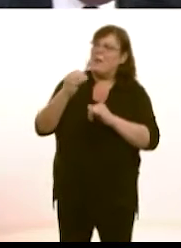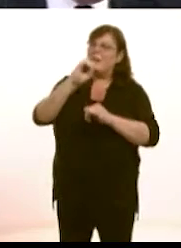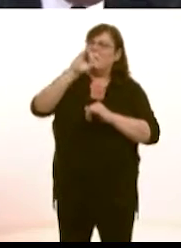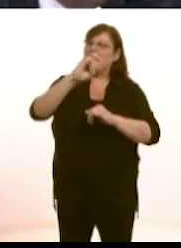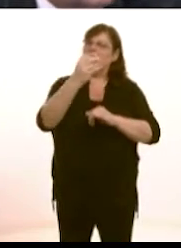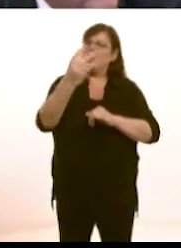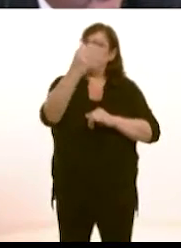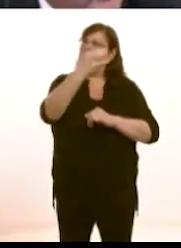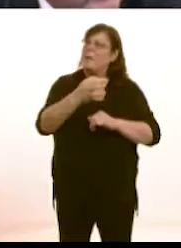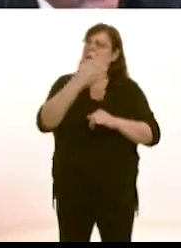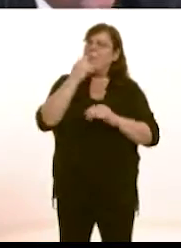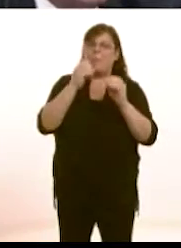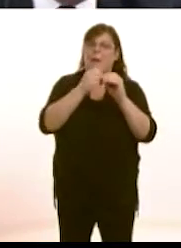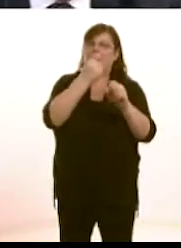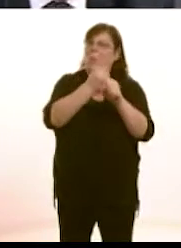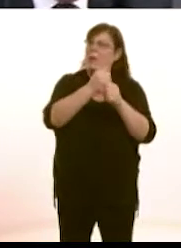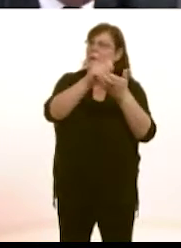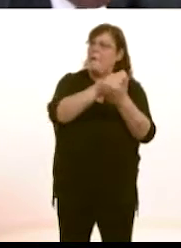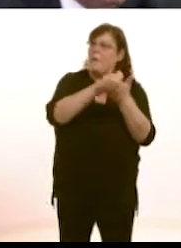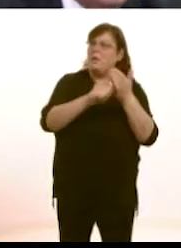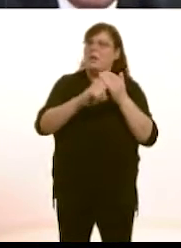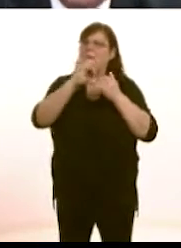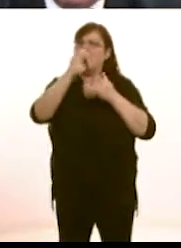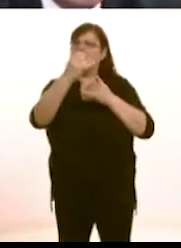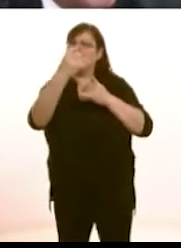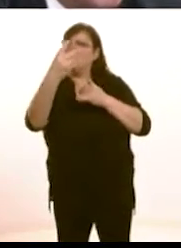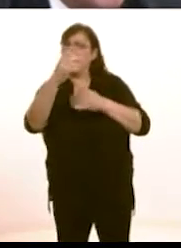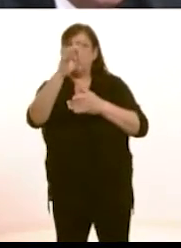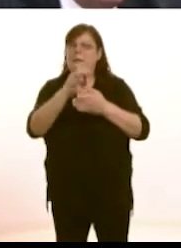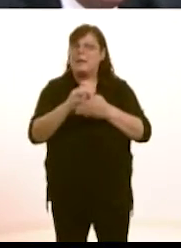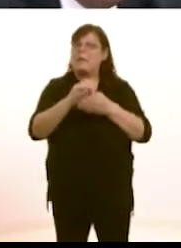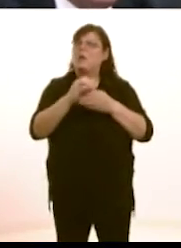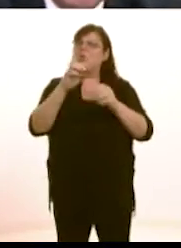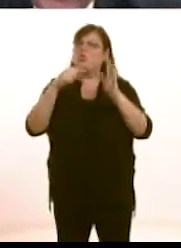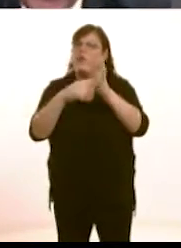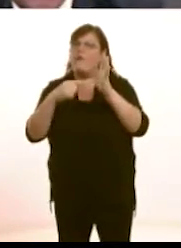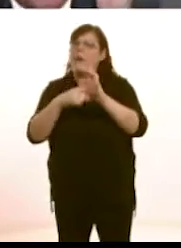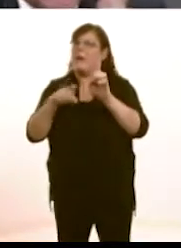who voted for Brexit, the 60 per cent in Torfaen, and, indeed, the 55 per cent in Bridgend who voted for Brexit?